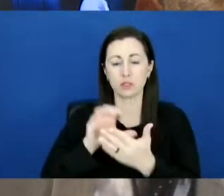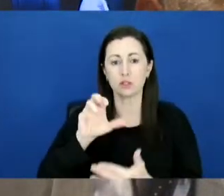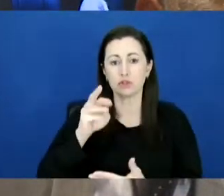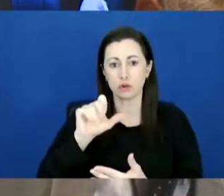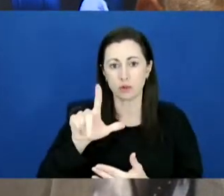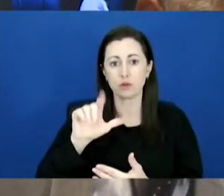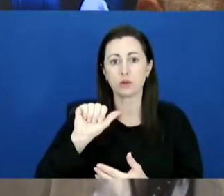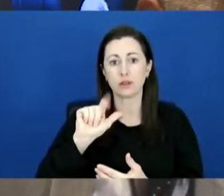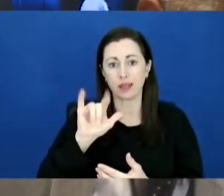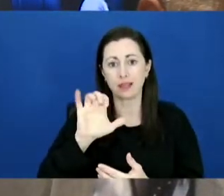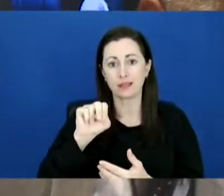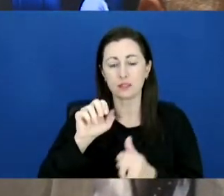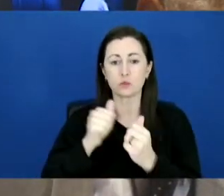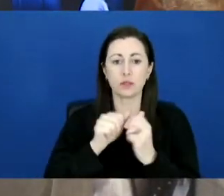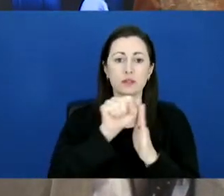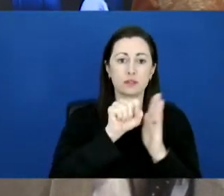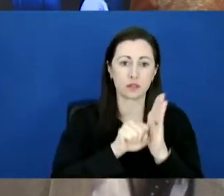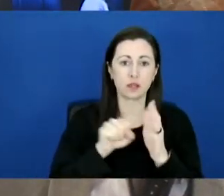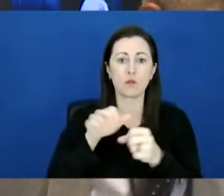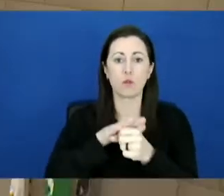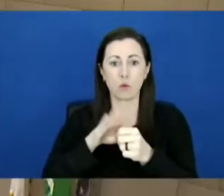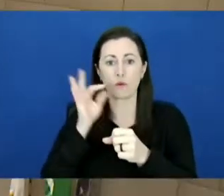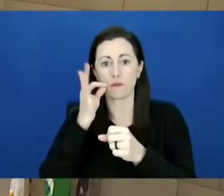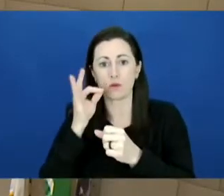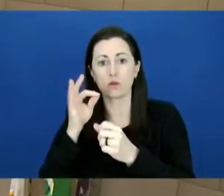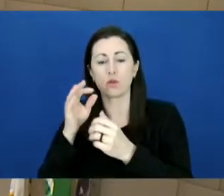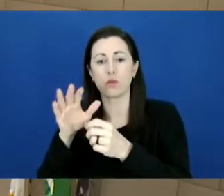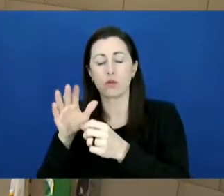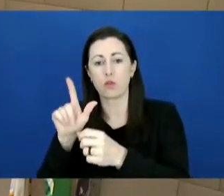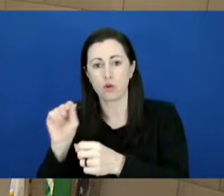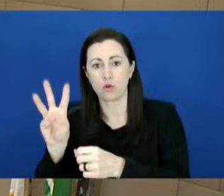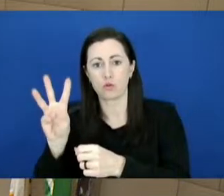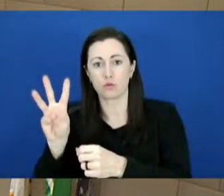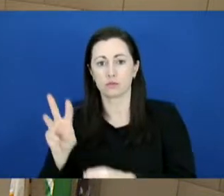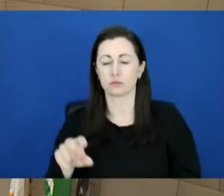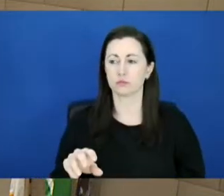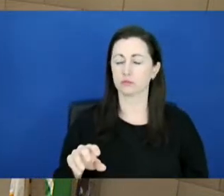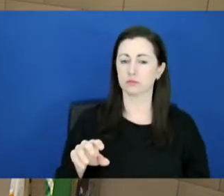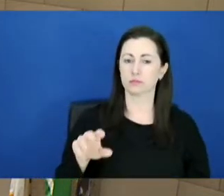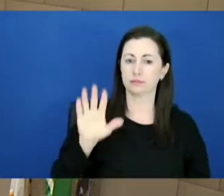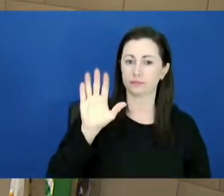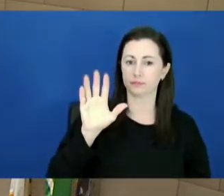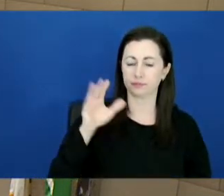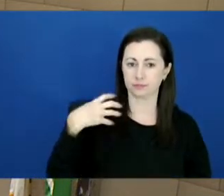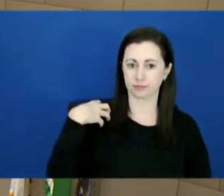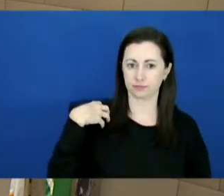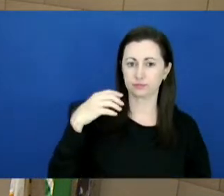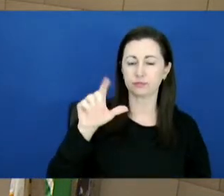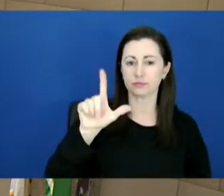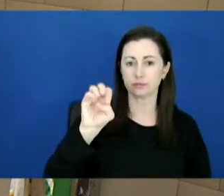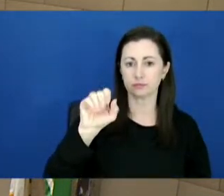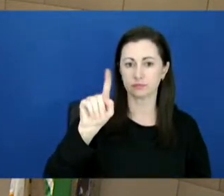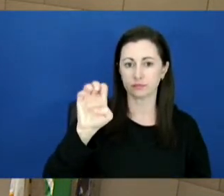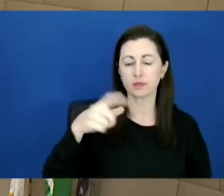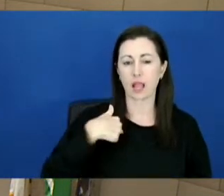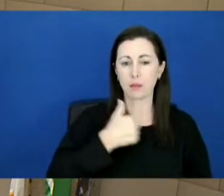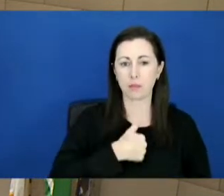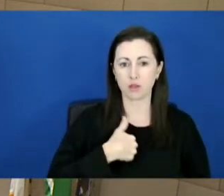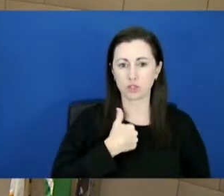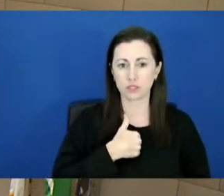BE HOUSING UNDOCUMENTED CRIMINAL